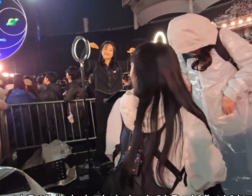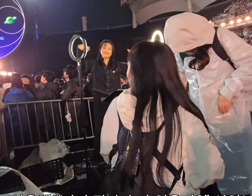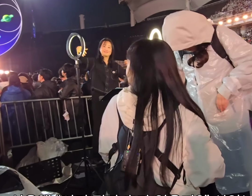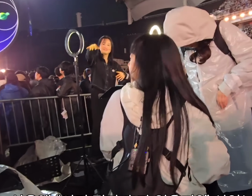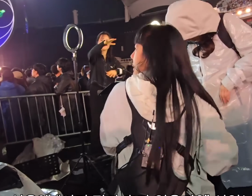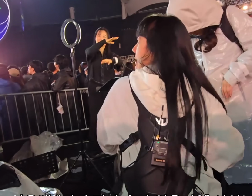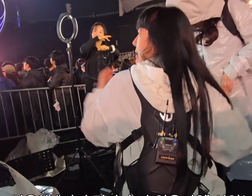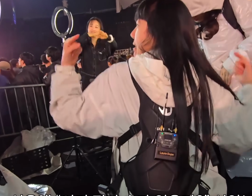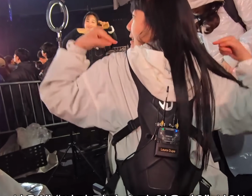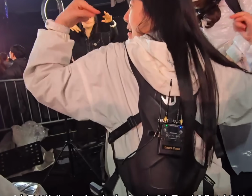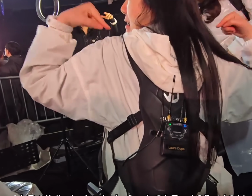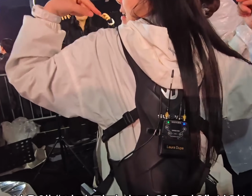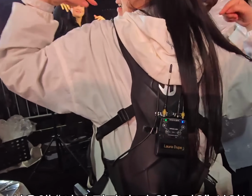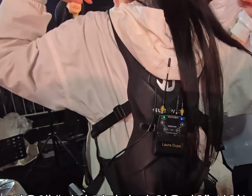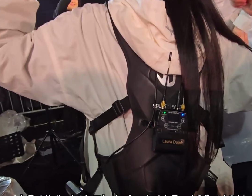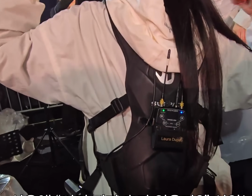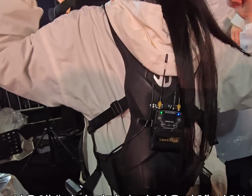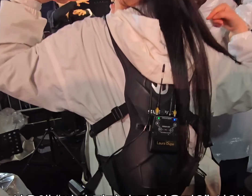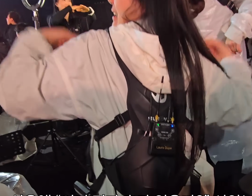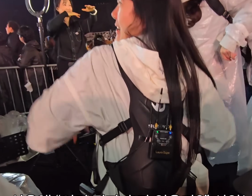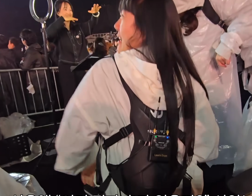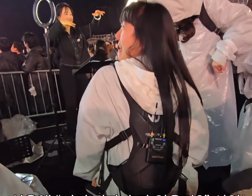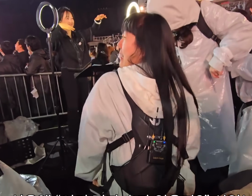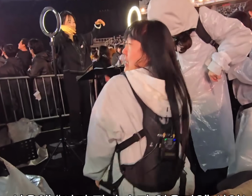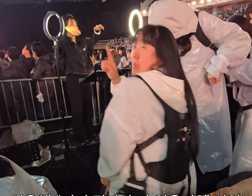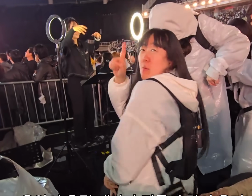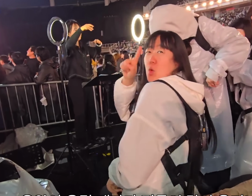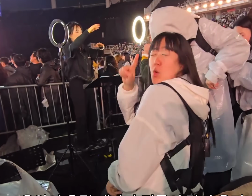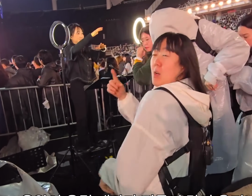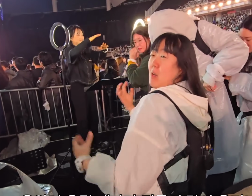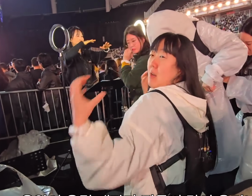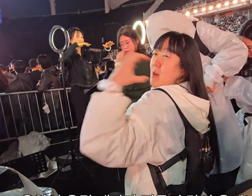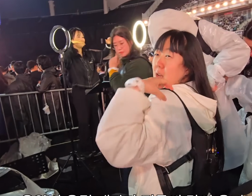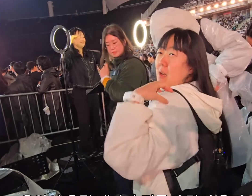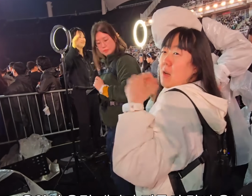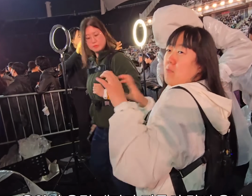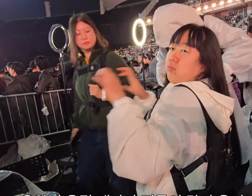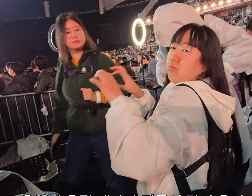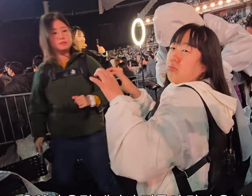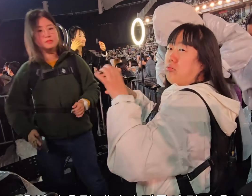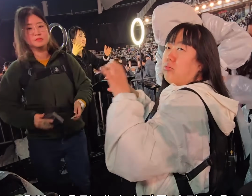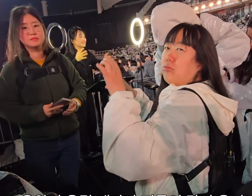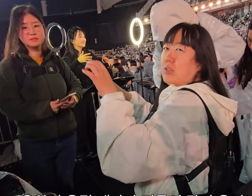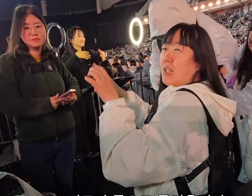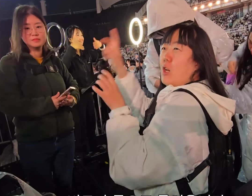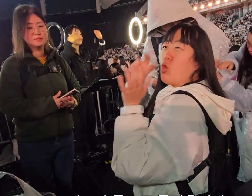At first I was skeptical. “Will this actually work?” But when the music started, the vibrations moved with every beat.